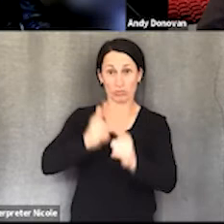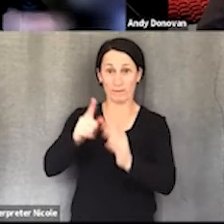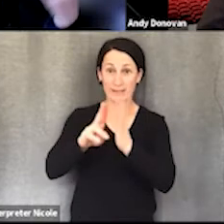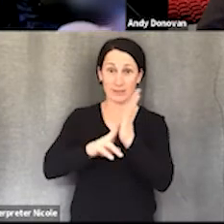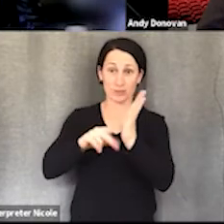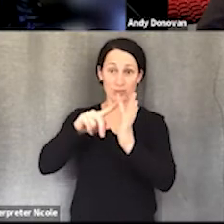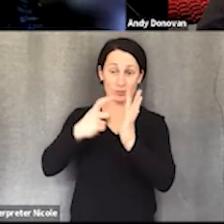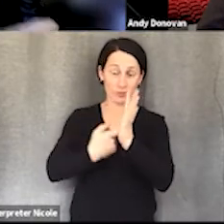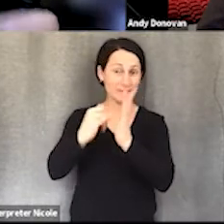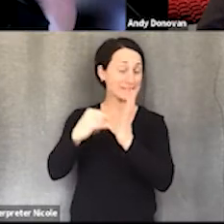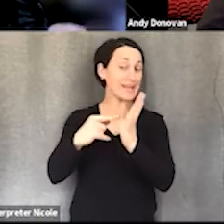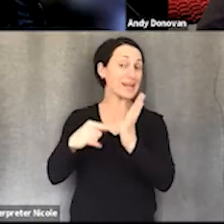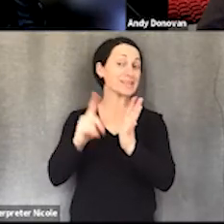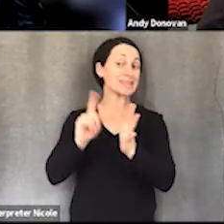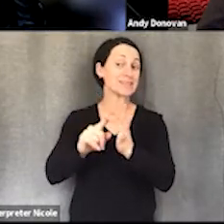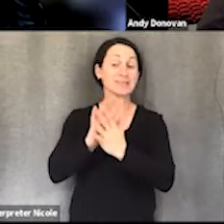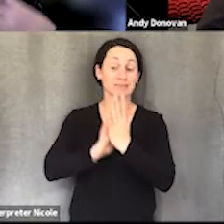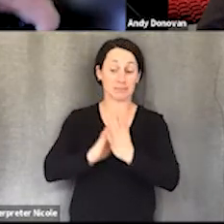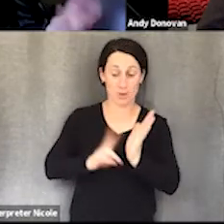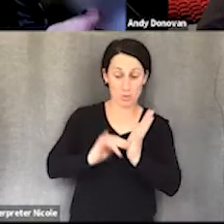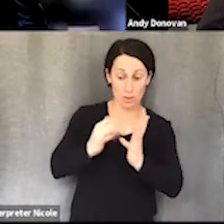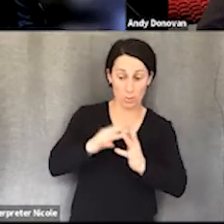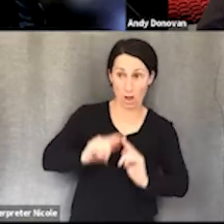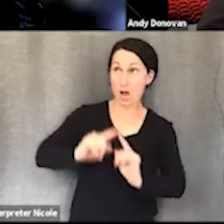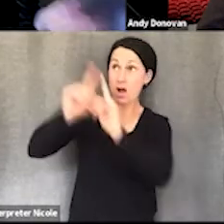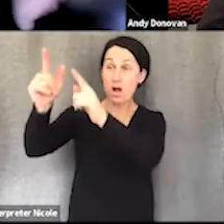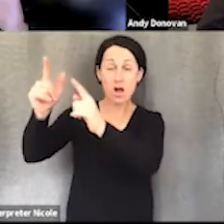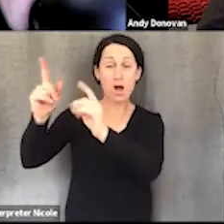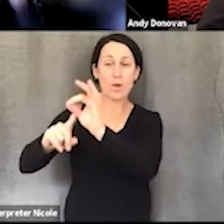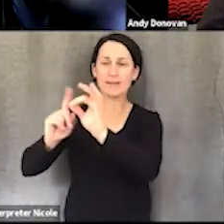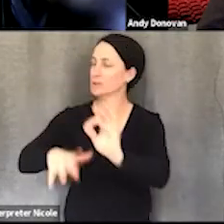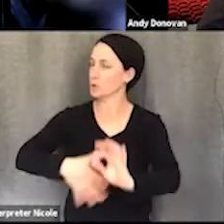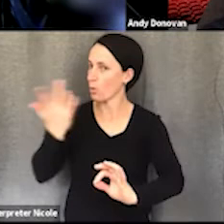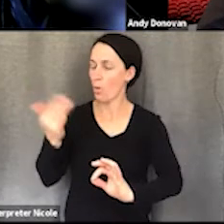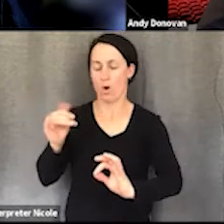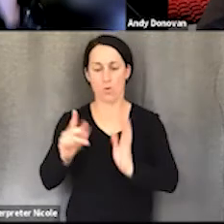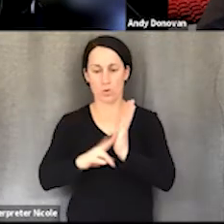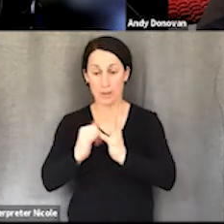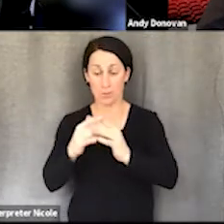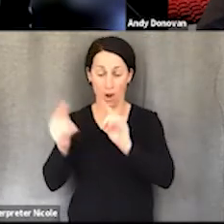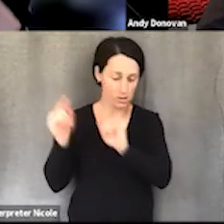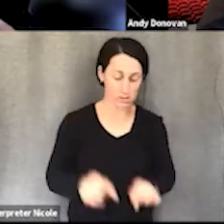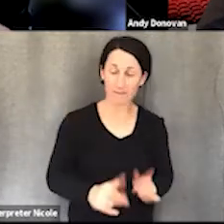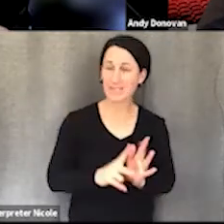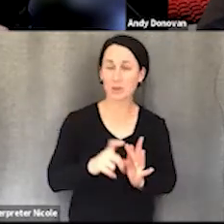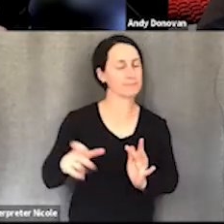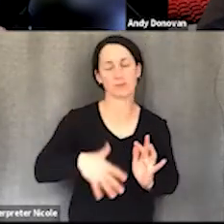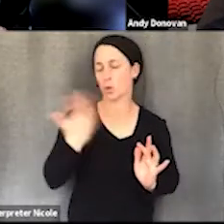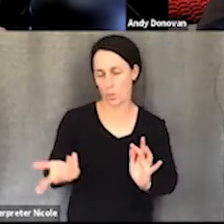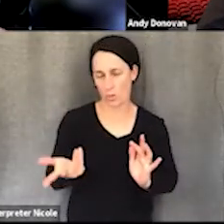they hope the lockdown will be over, that they think it will go ahead. The other trend here which we see in the qualitative data